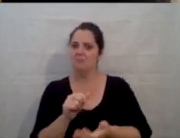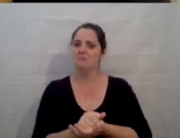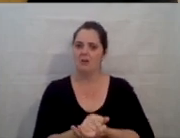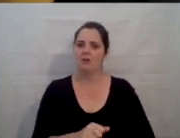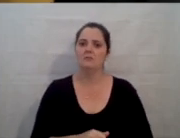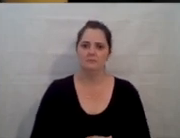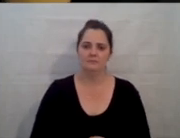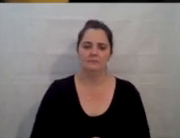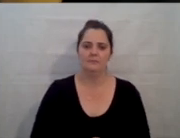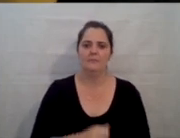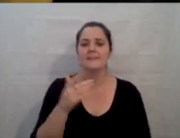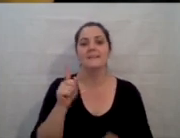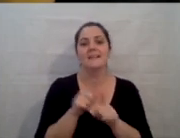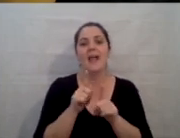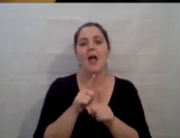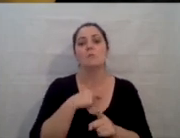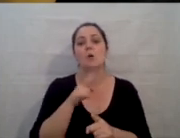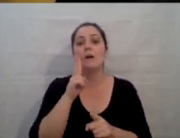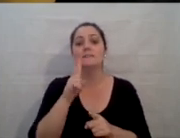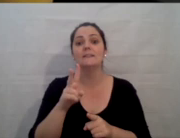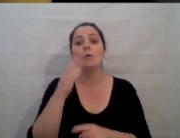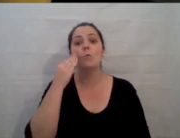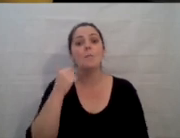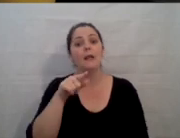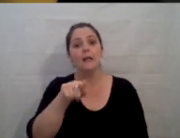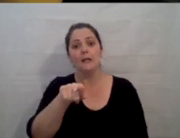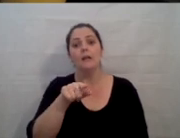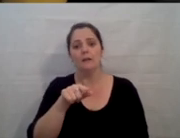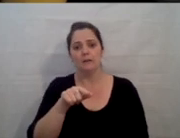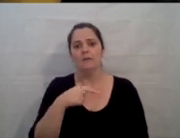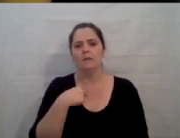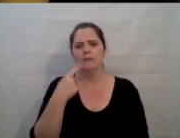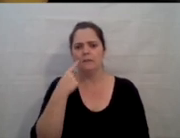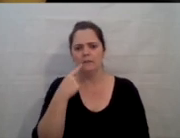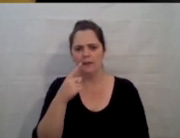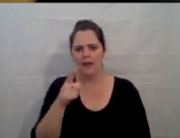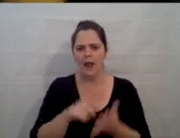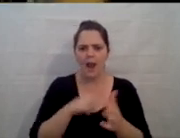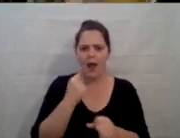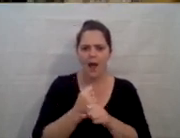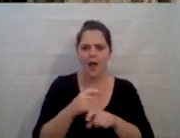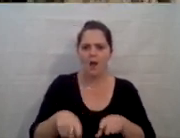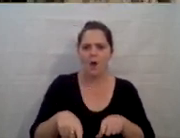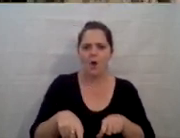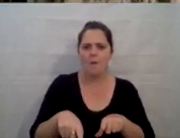I could look at Rachel and say okay what's the angle of her upper leg and lower leg that's bent? Sight those angles,